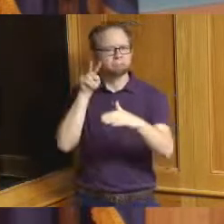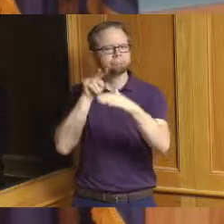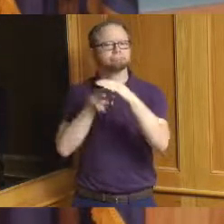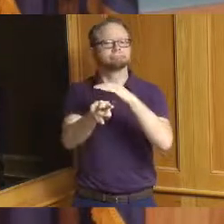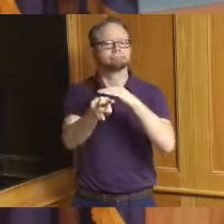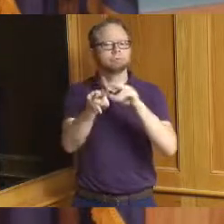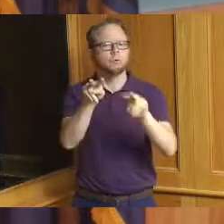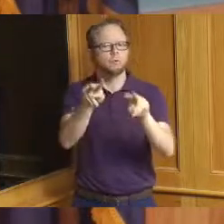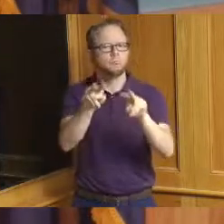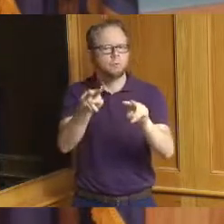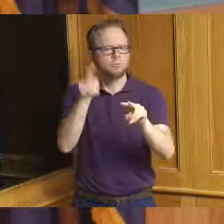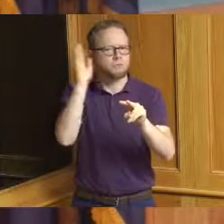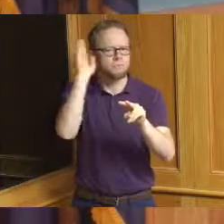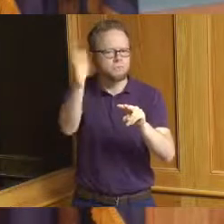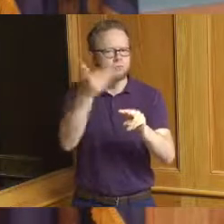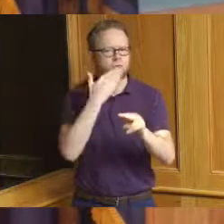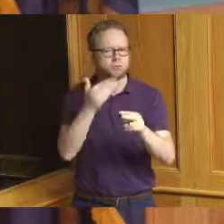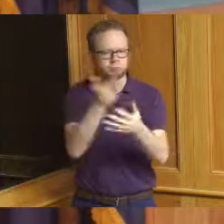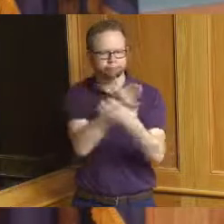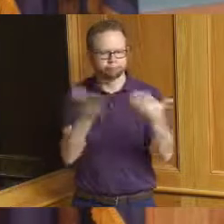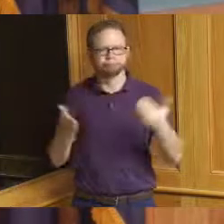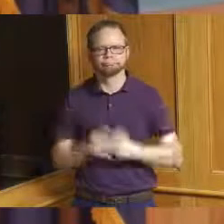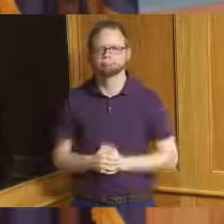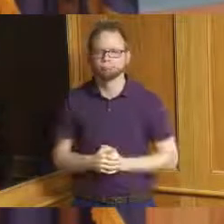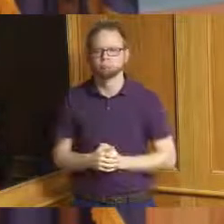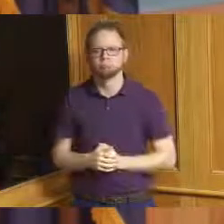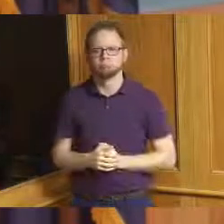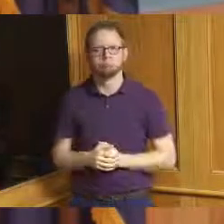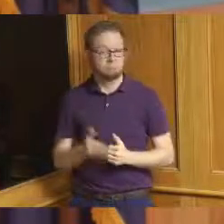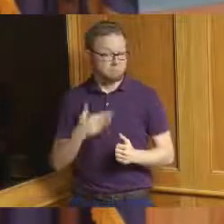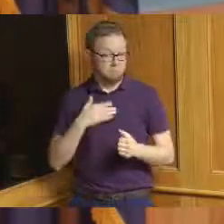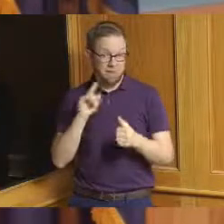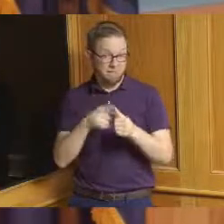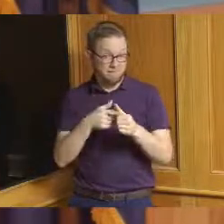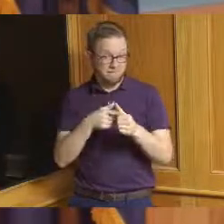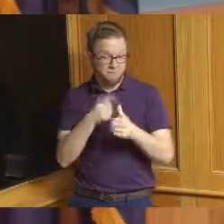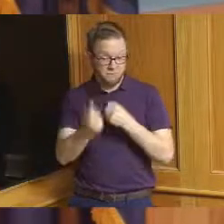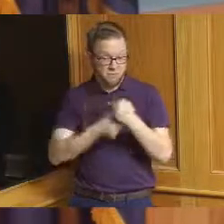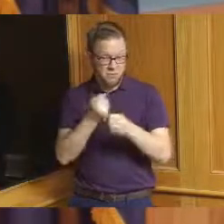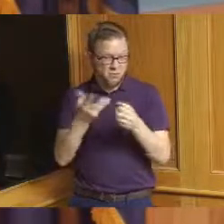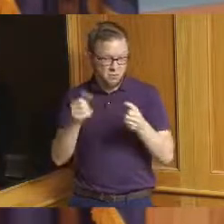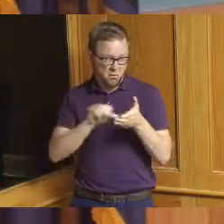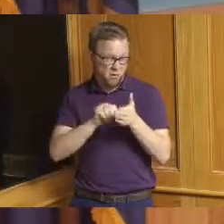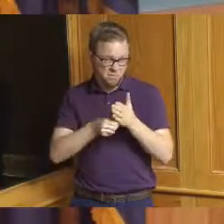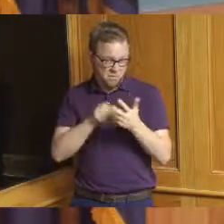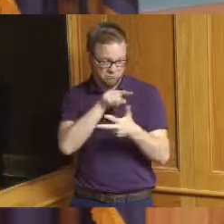i do want to highlight a couple things and in my first year it's been interesting i would say being